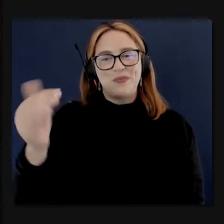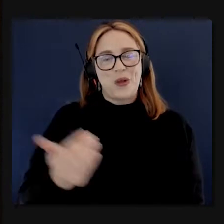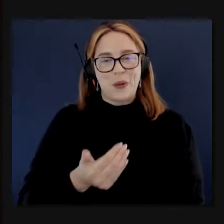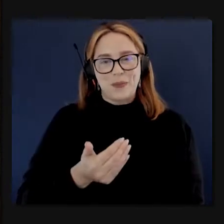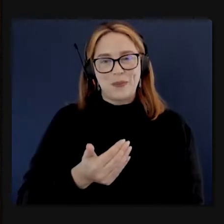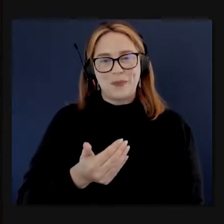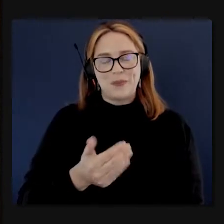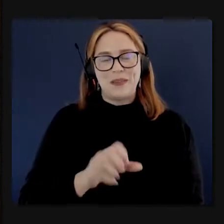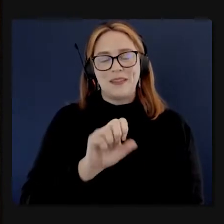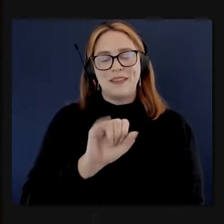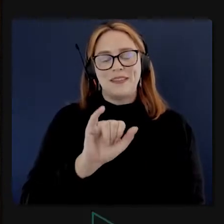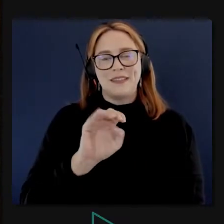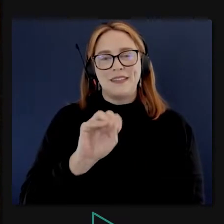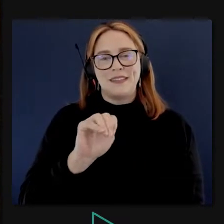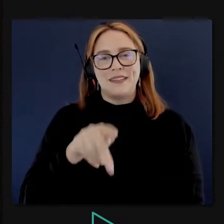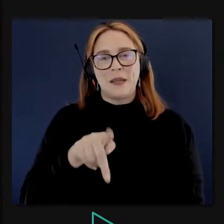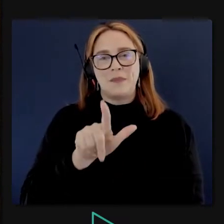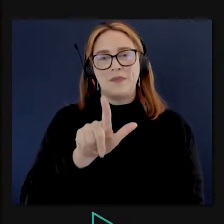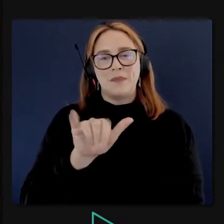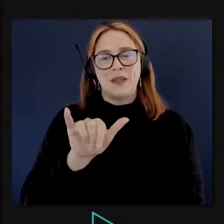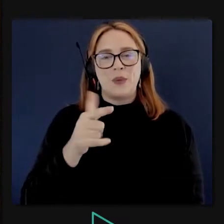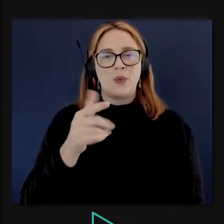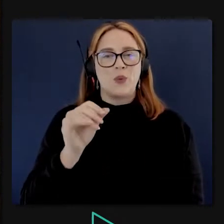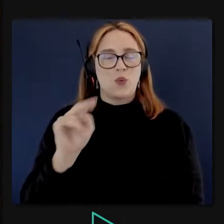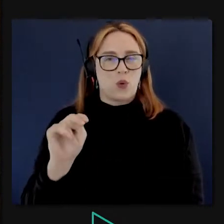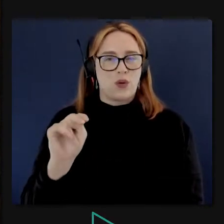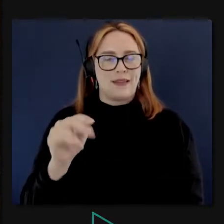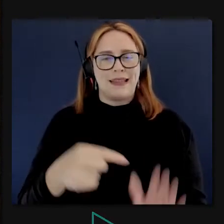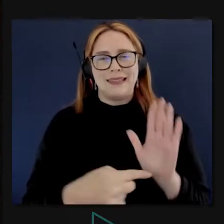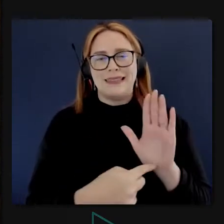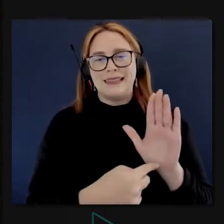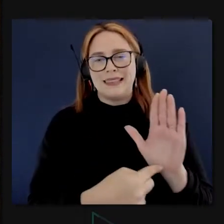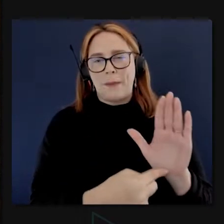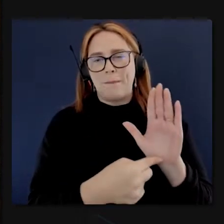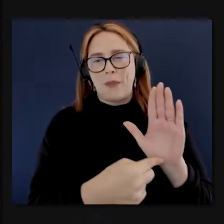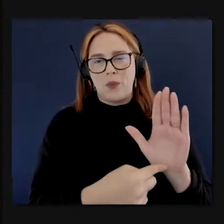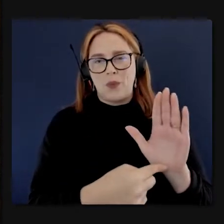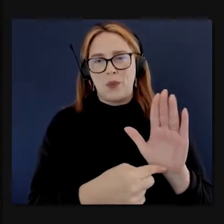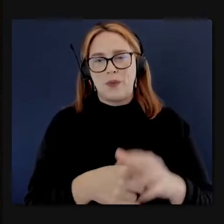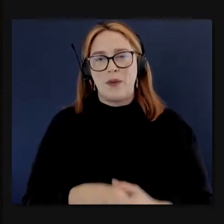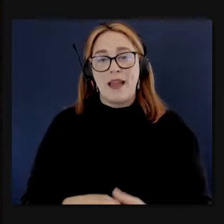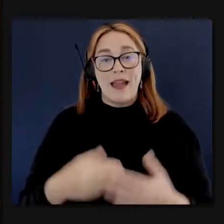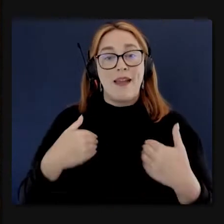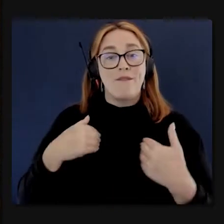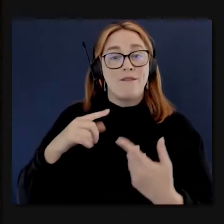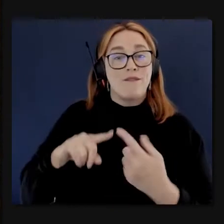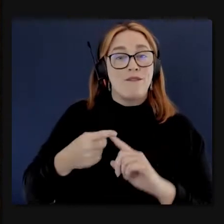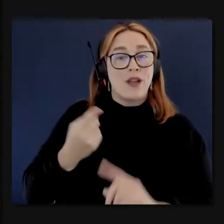[Samuel] Welcome to this Simplygon demo. We're going to take the help of our friend Poly